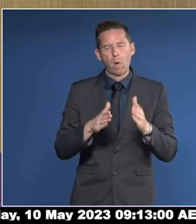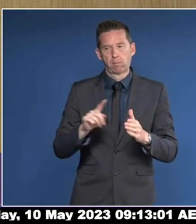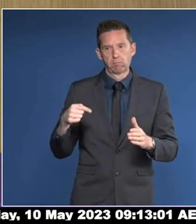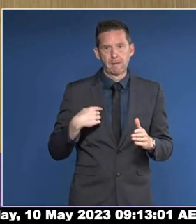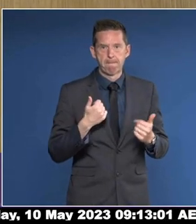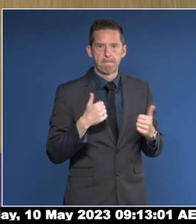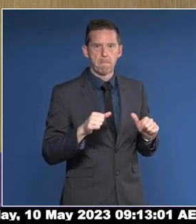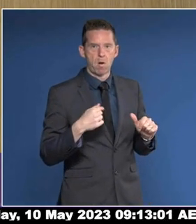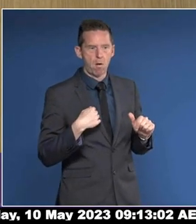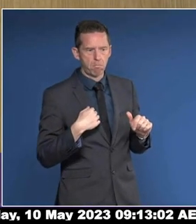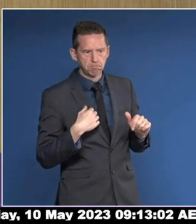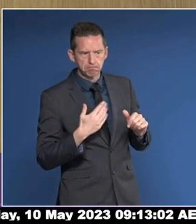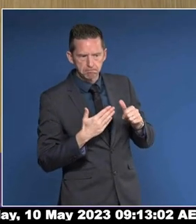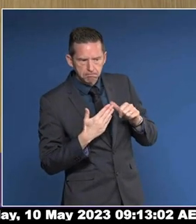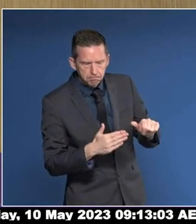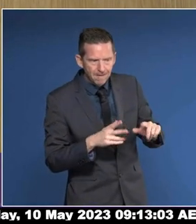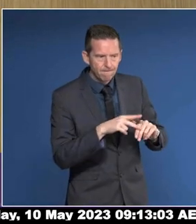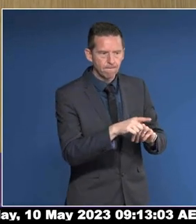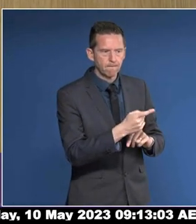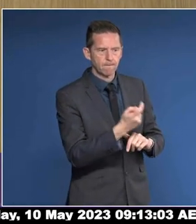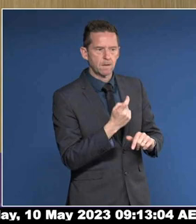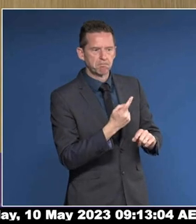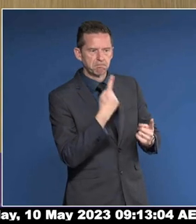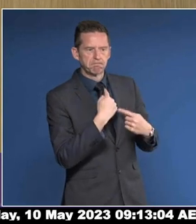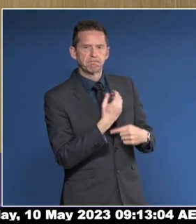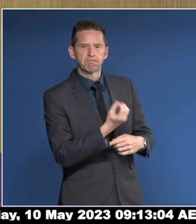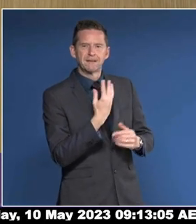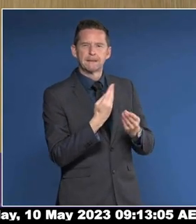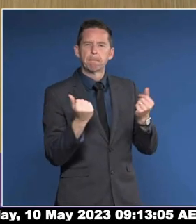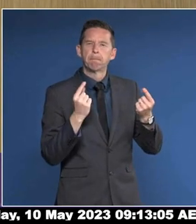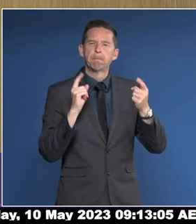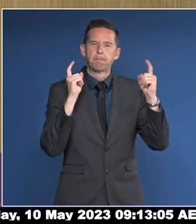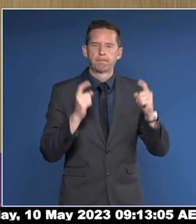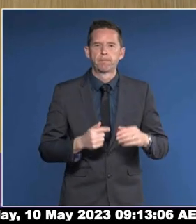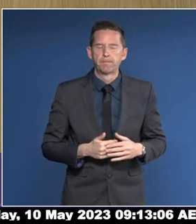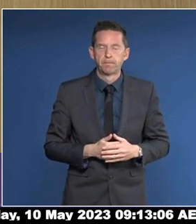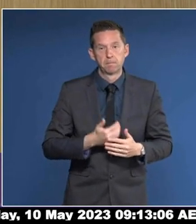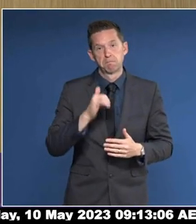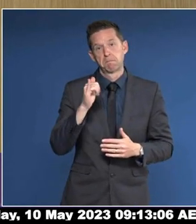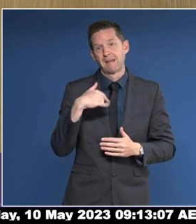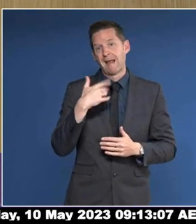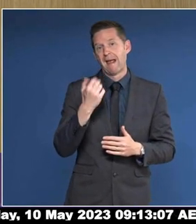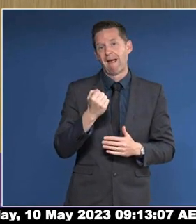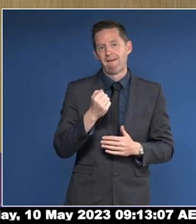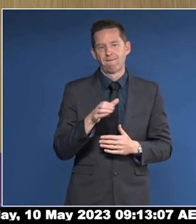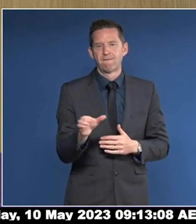concerns that are presented to us. So, we might record an intake inquiry, which is a general inquiry.